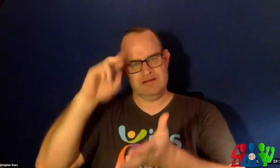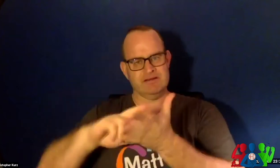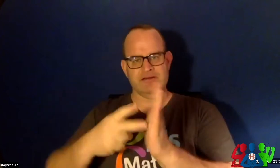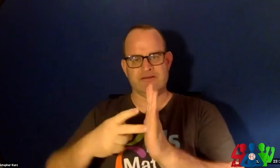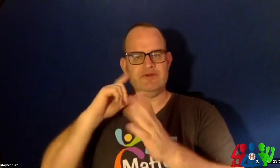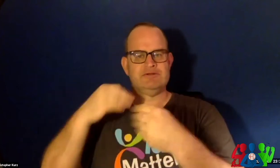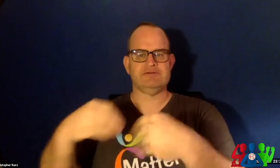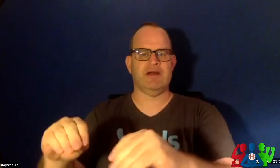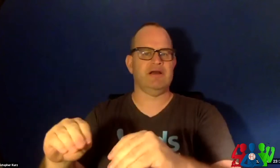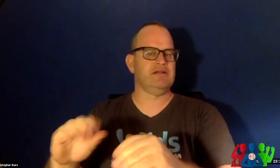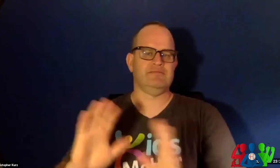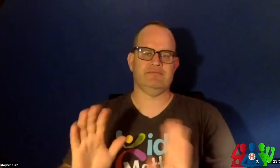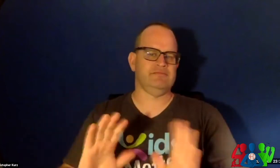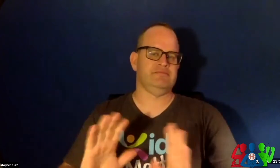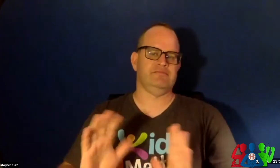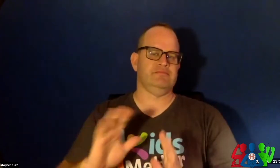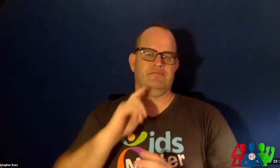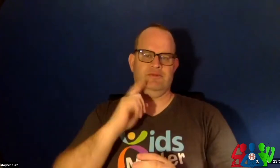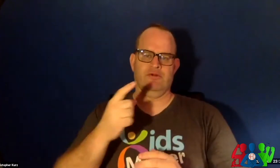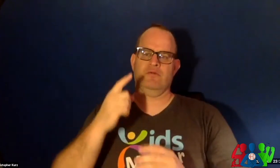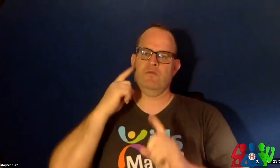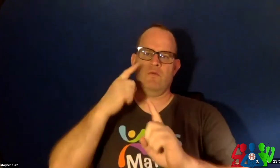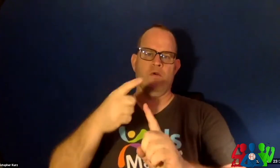Think about Wikipedia or YouTube where people